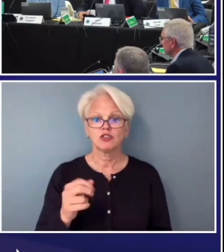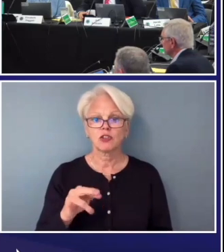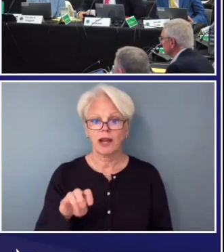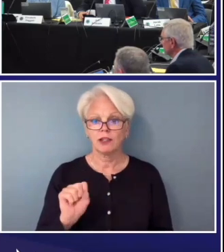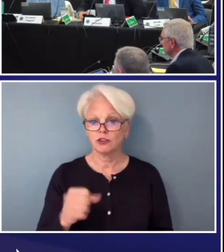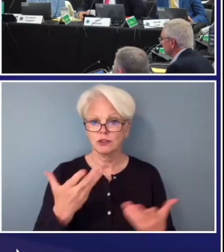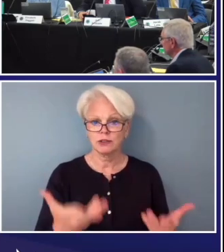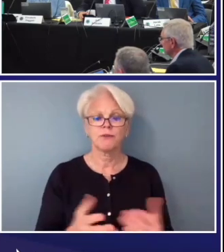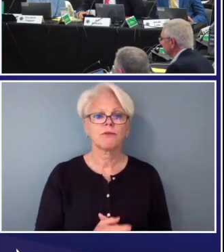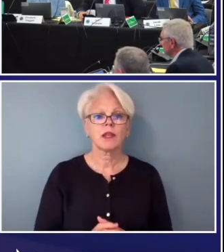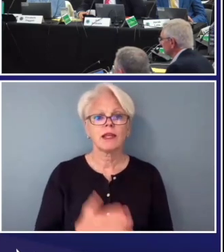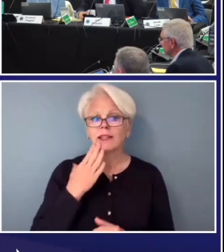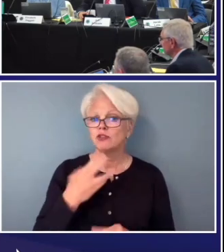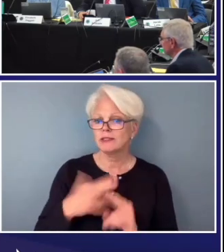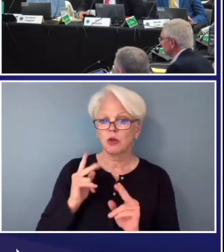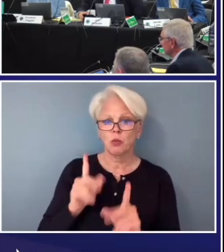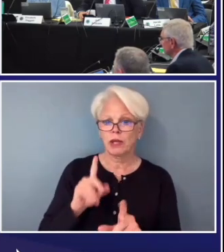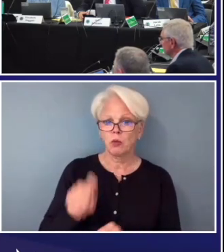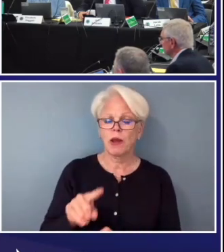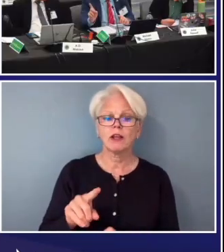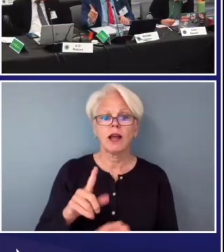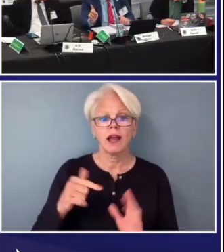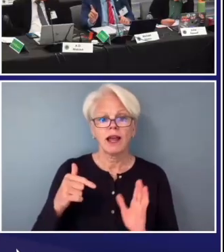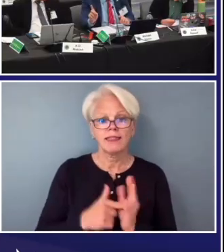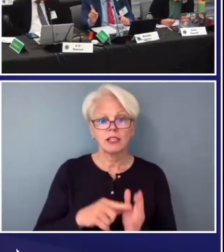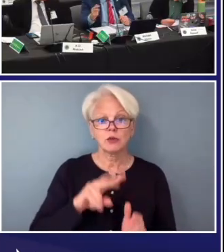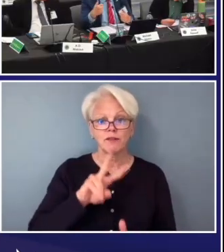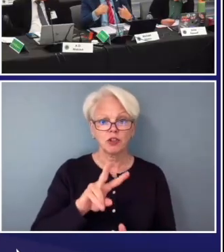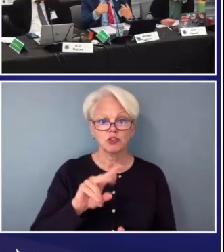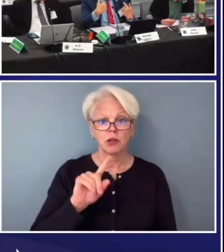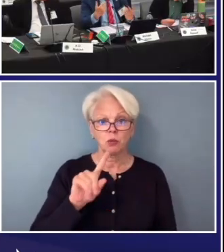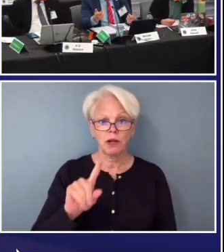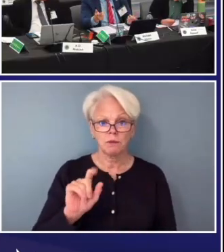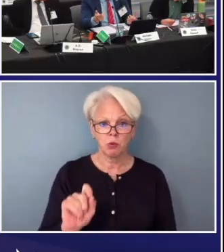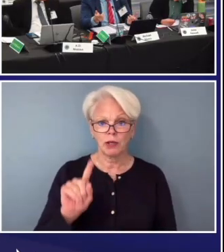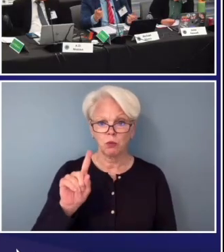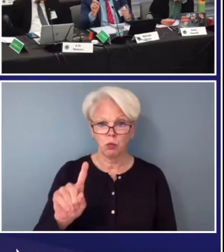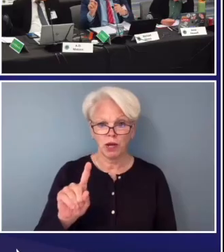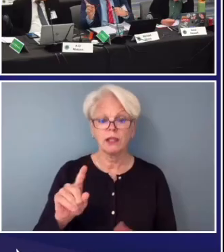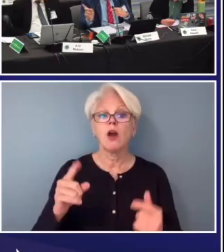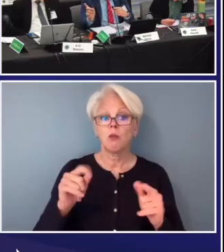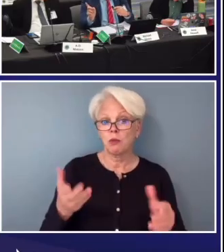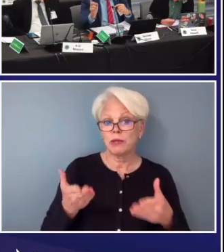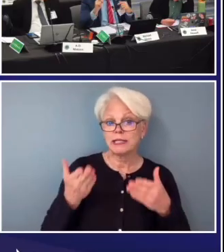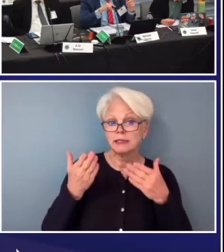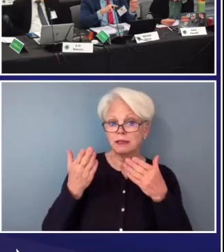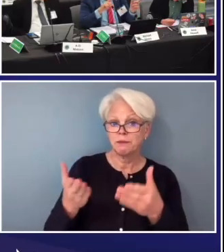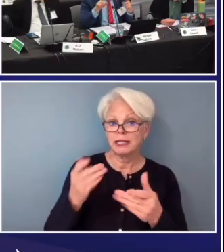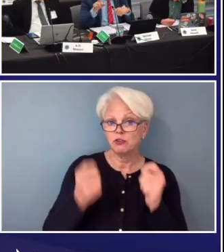Thank you. just have a quick question. So this was version one. one. When we're submitting changes. Are we using this version or will they be able on .2?